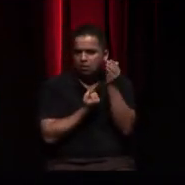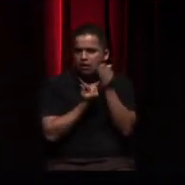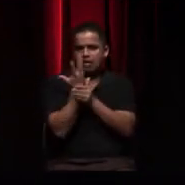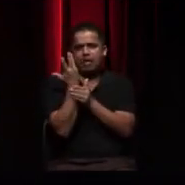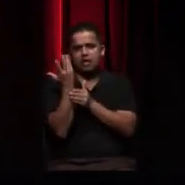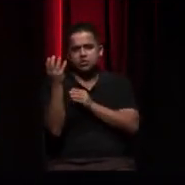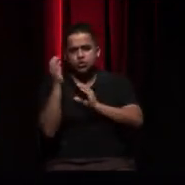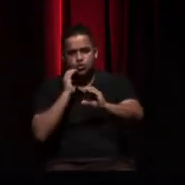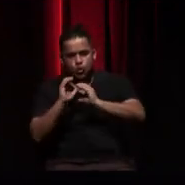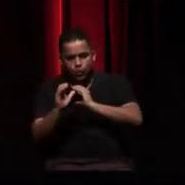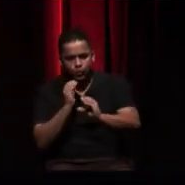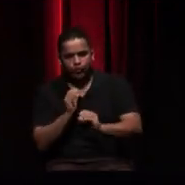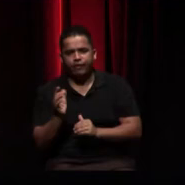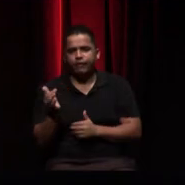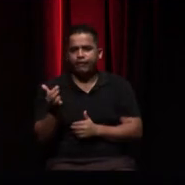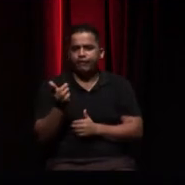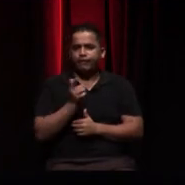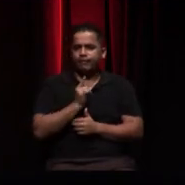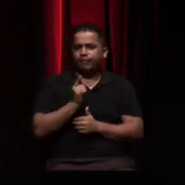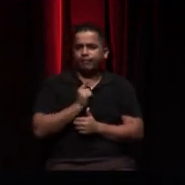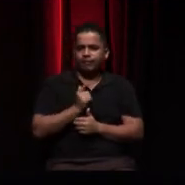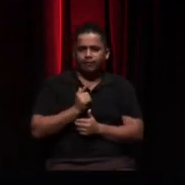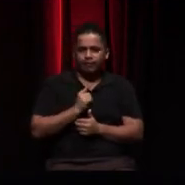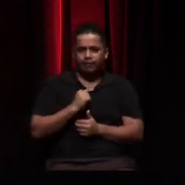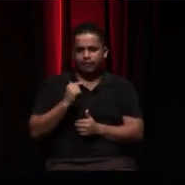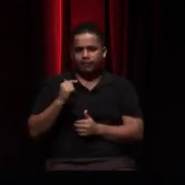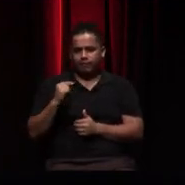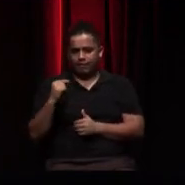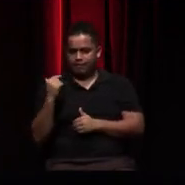and have enormous success